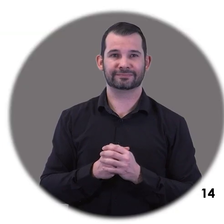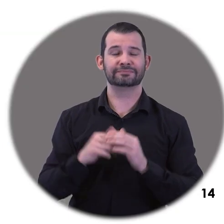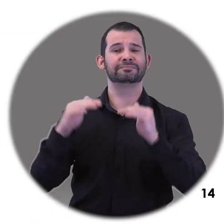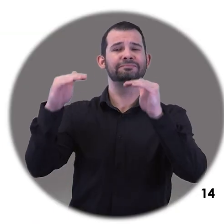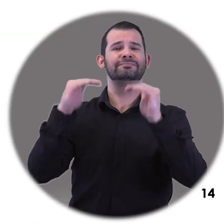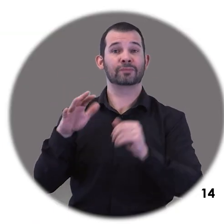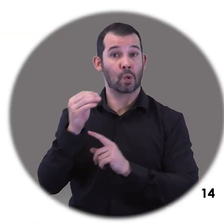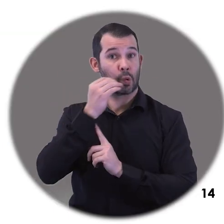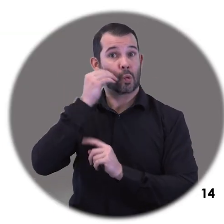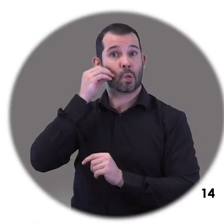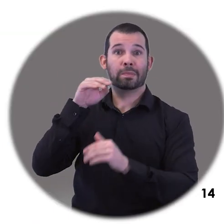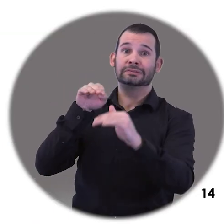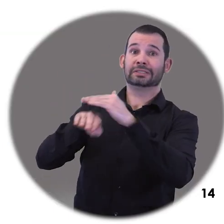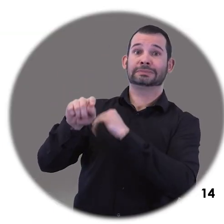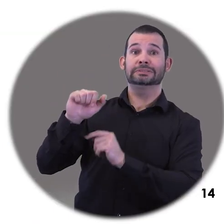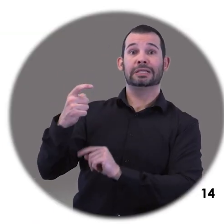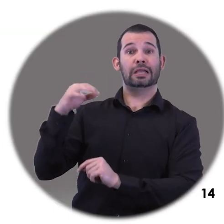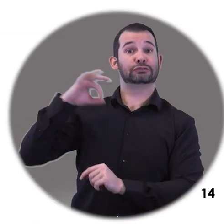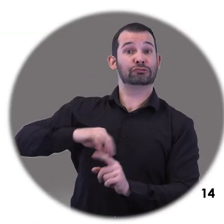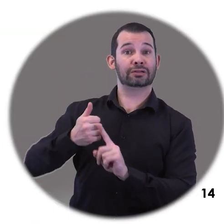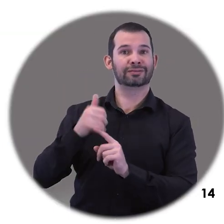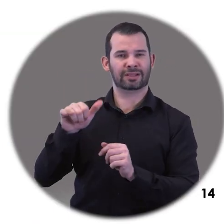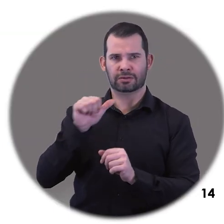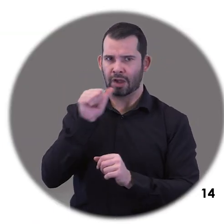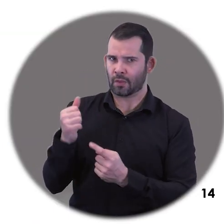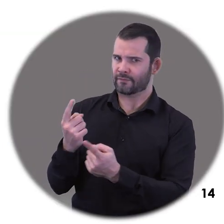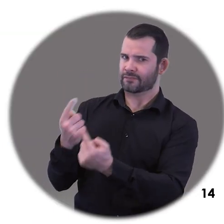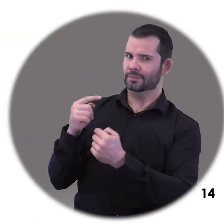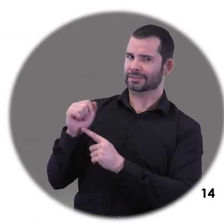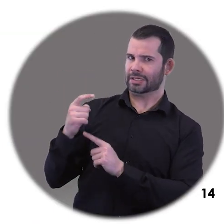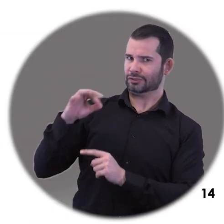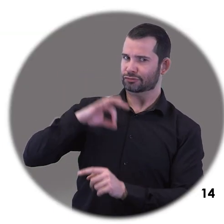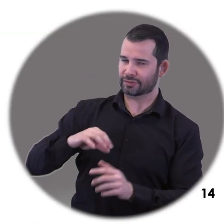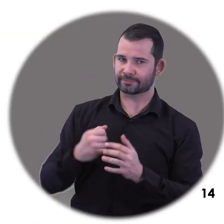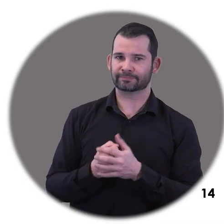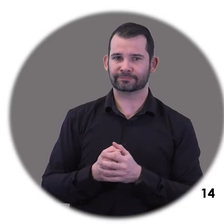The home accessibility tax credit is a non-refundable tax credit.